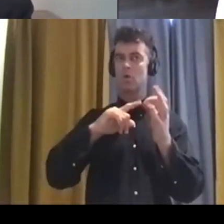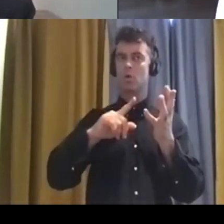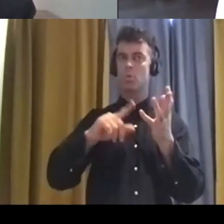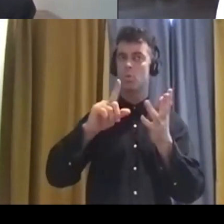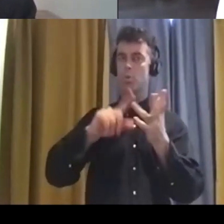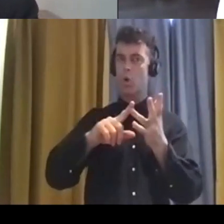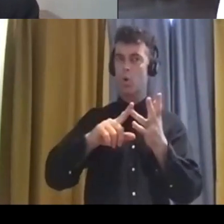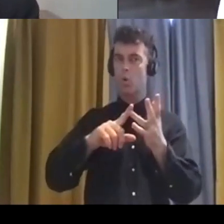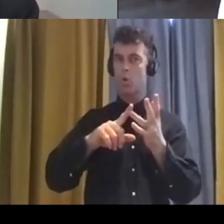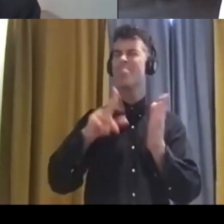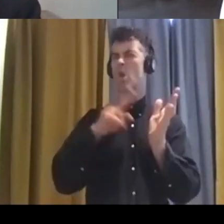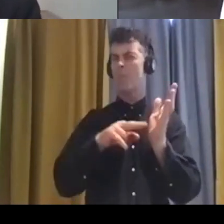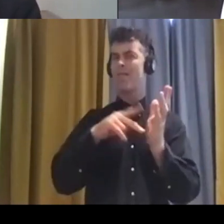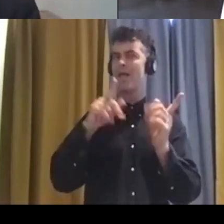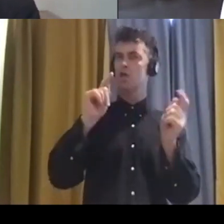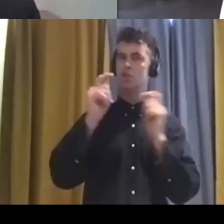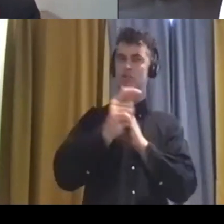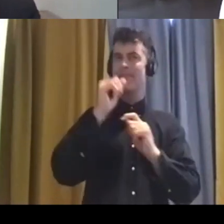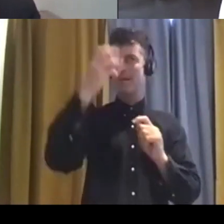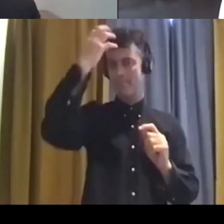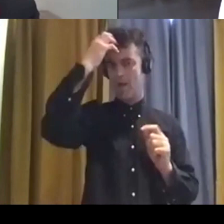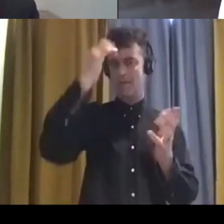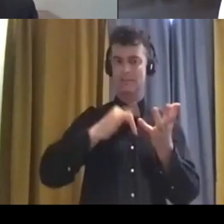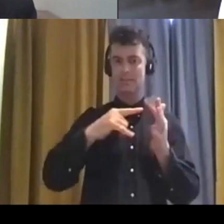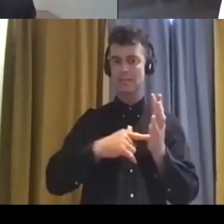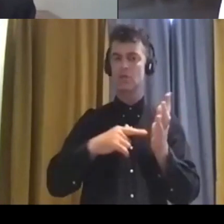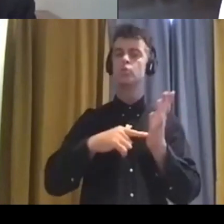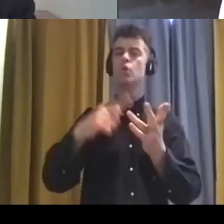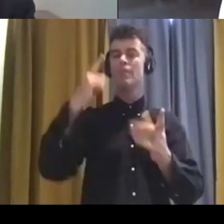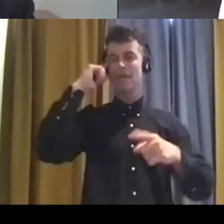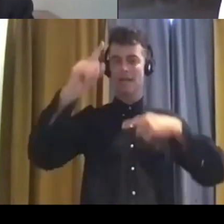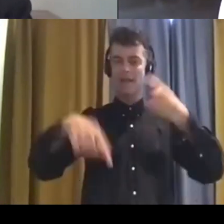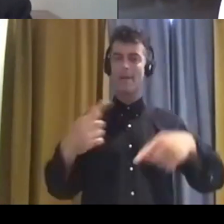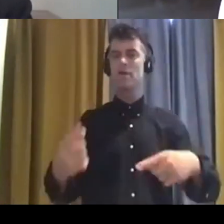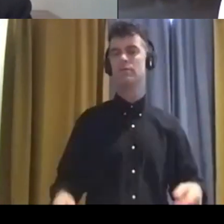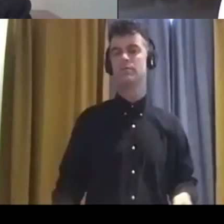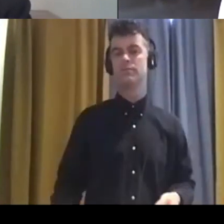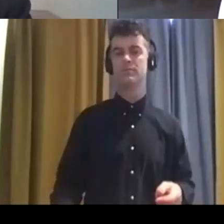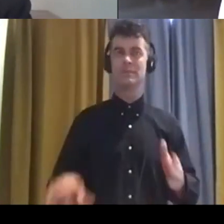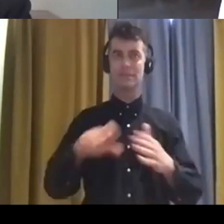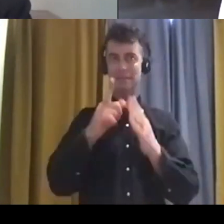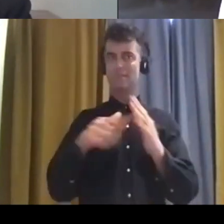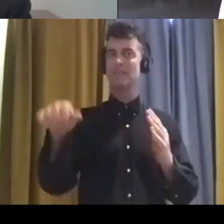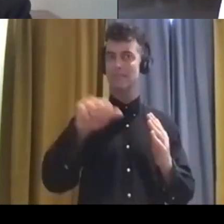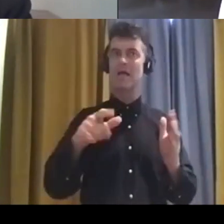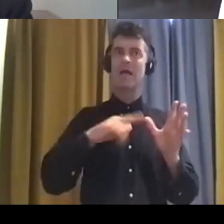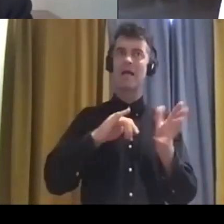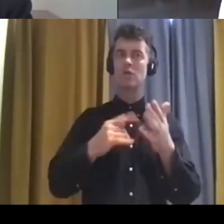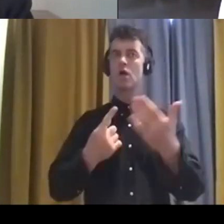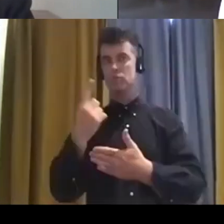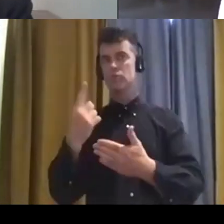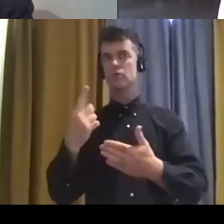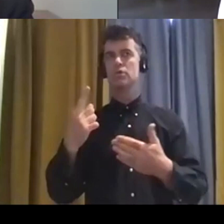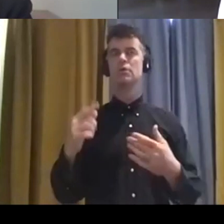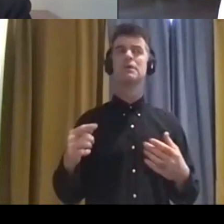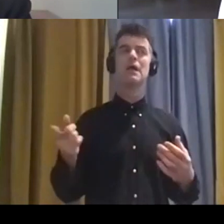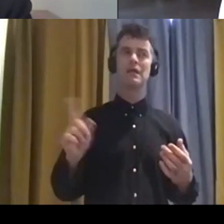can shift their mindset to think about the disability space as an opportunity and a real